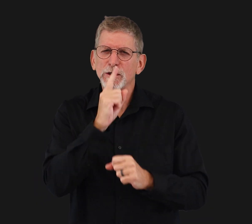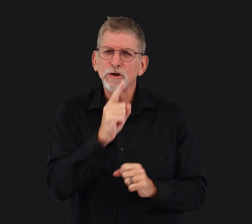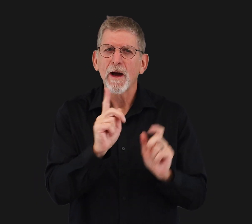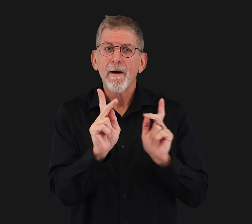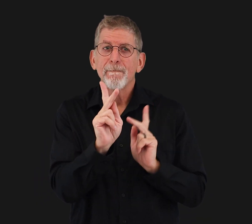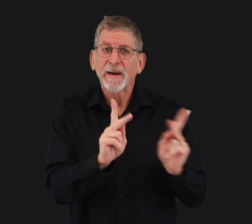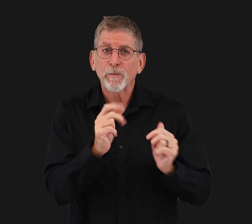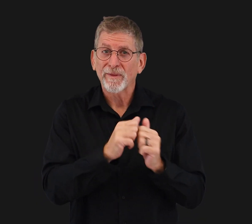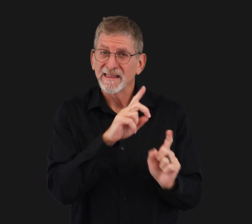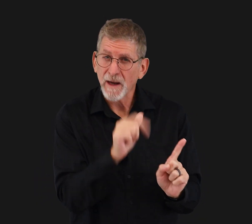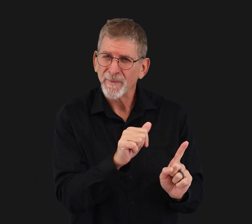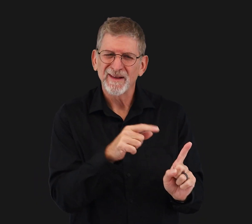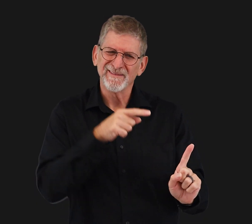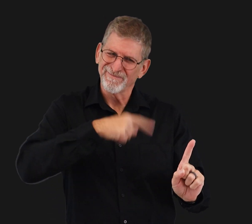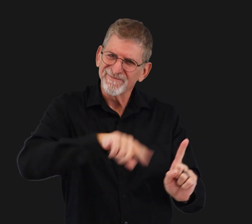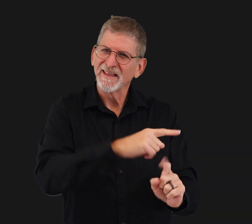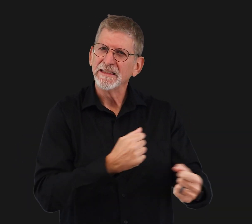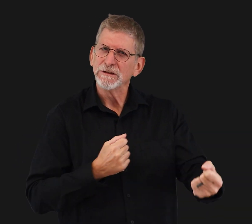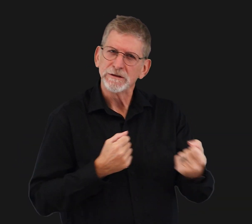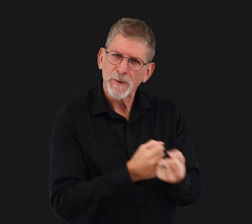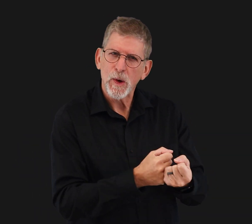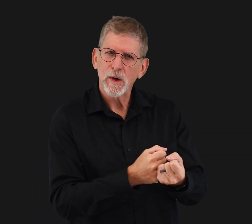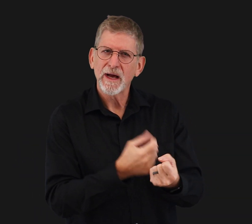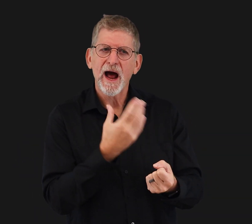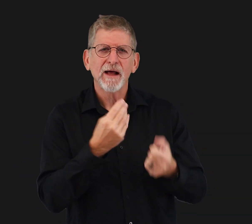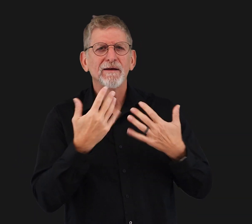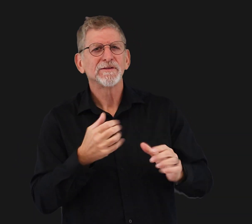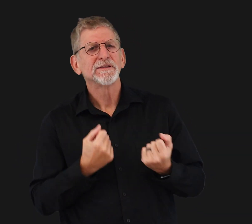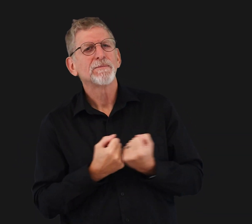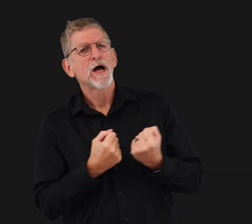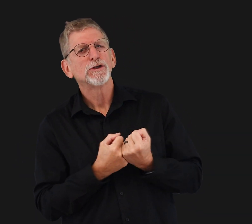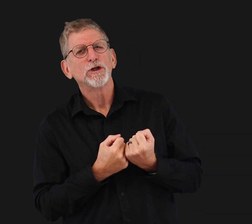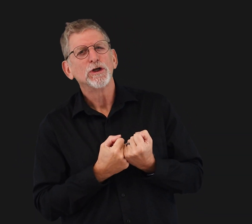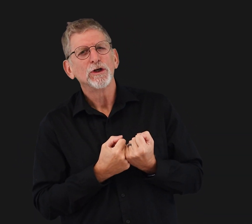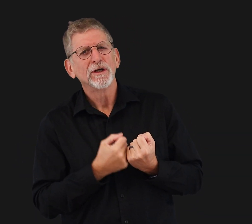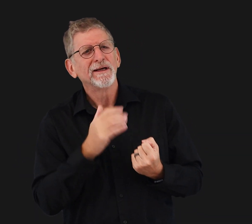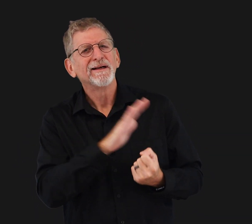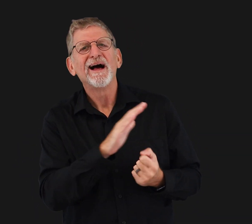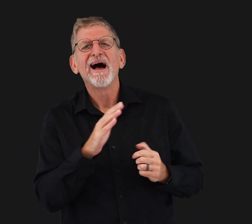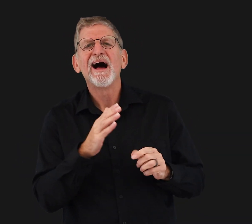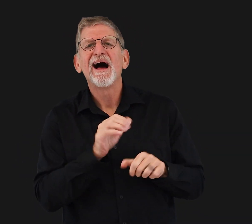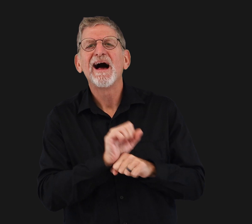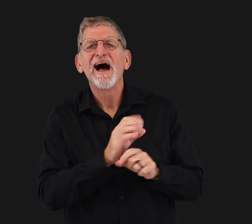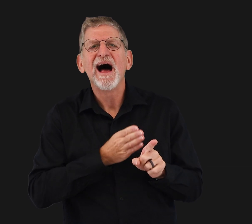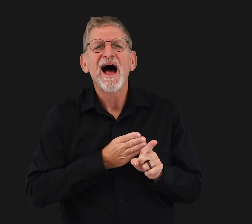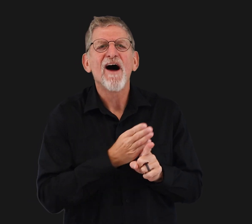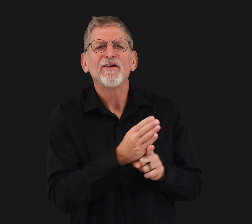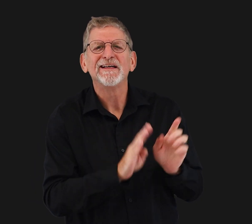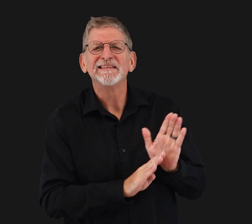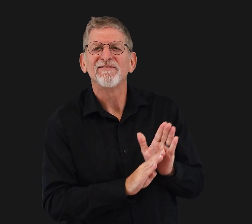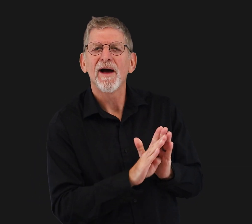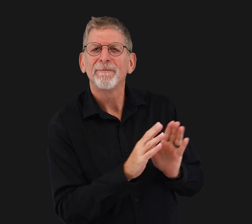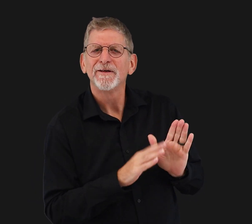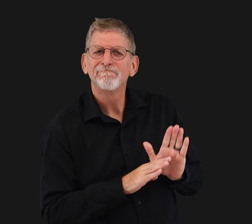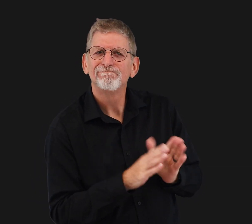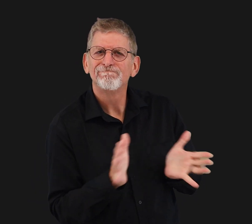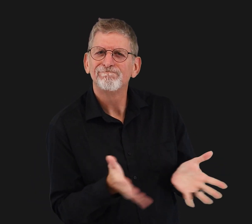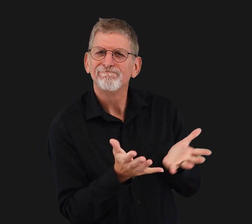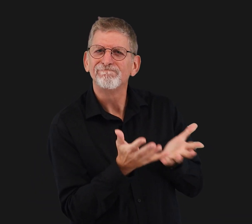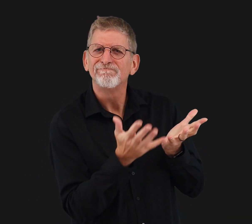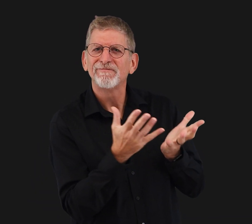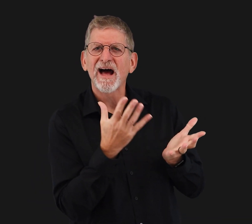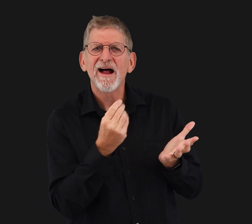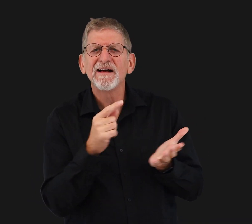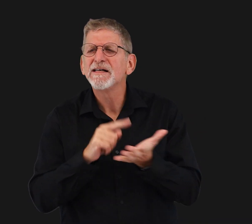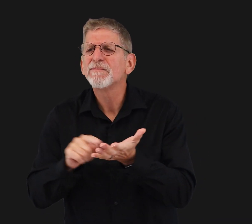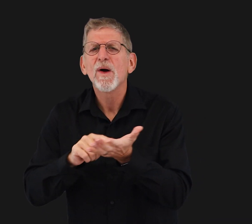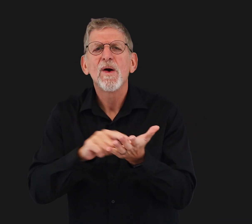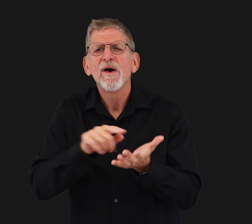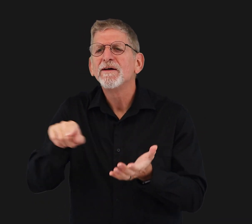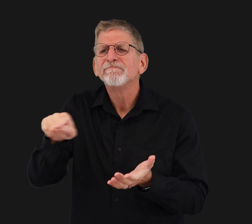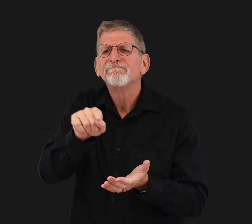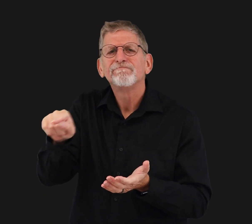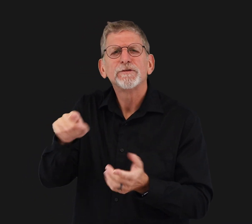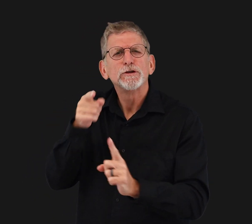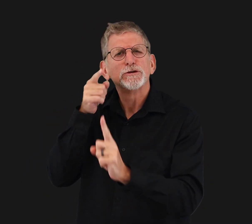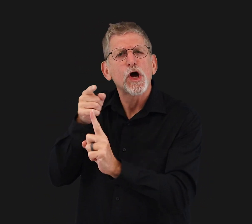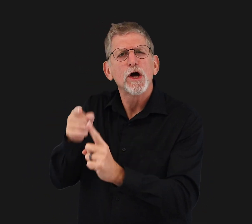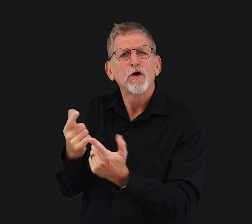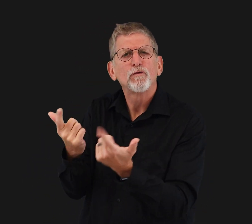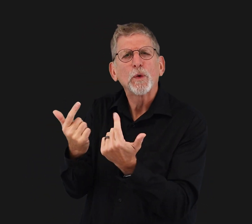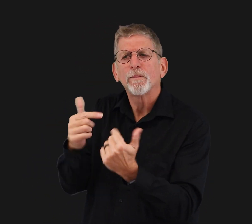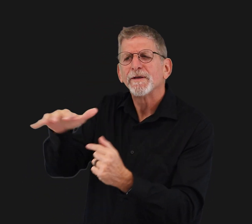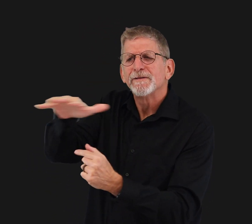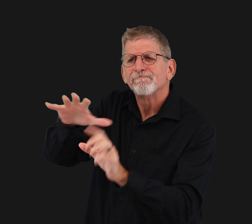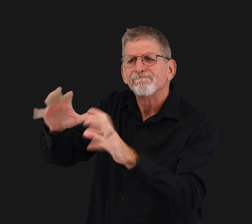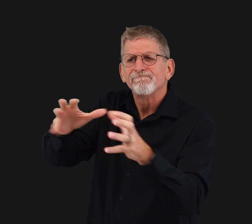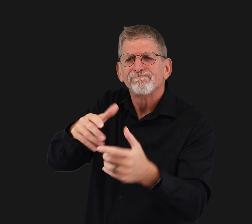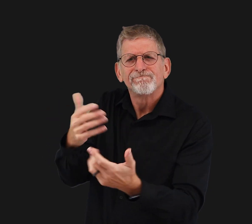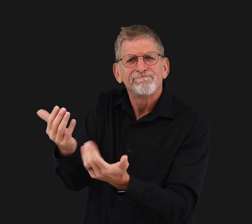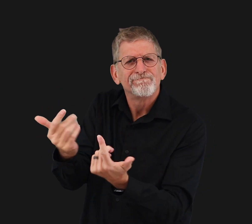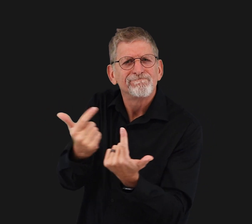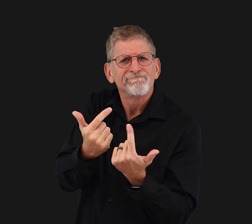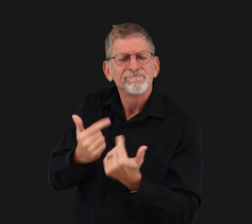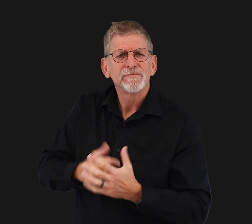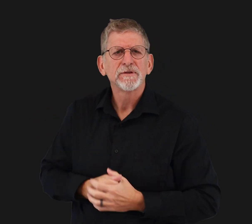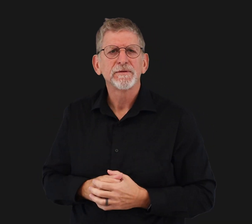• Ensuring people with disabilities are supported and sponsored in their career development and exploring targeted recruitment